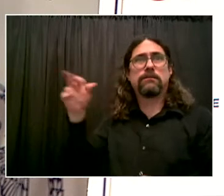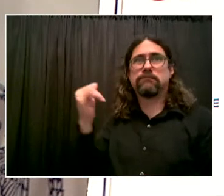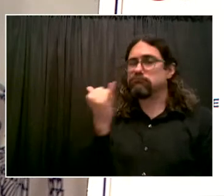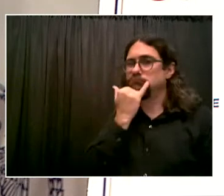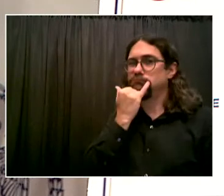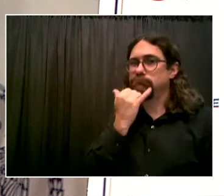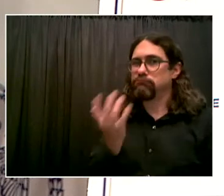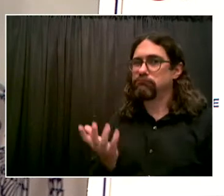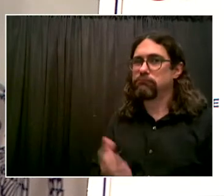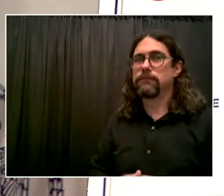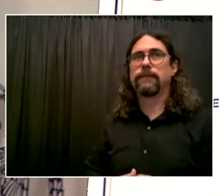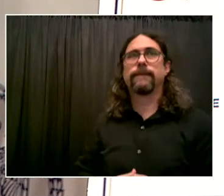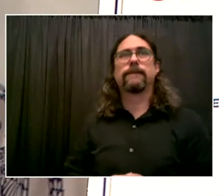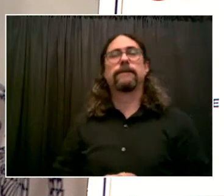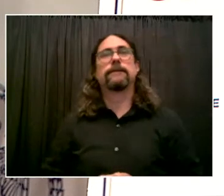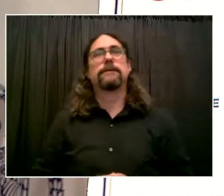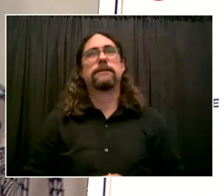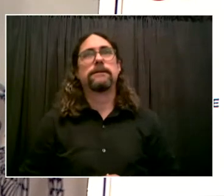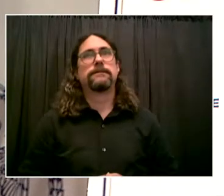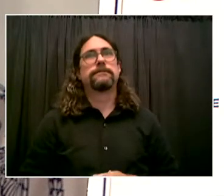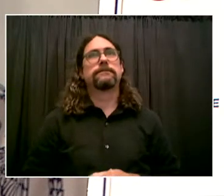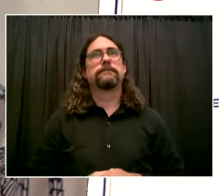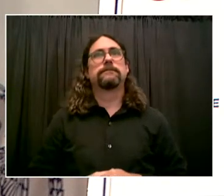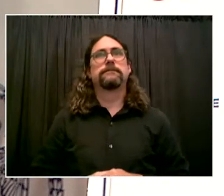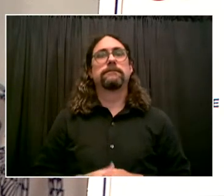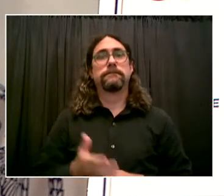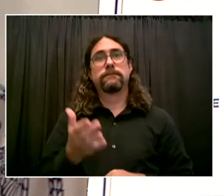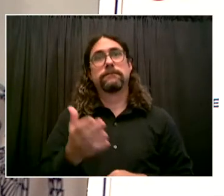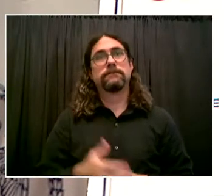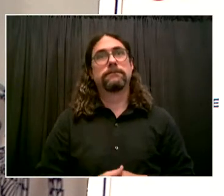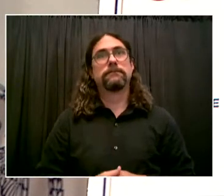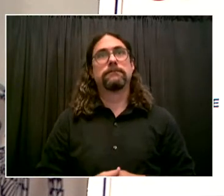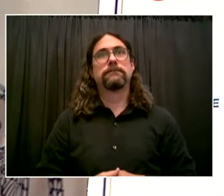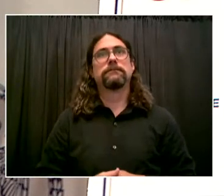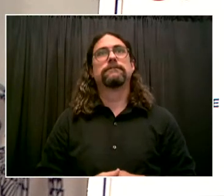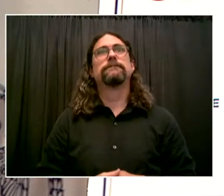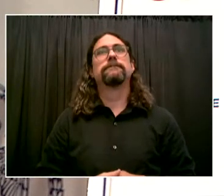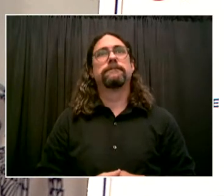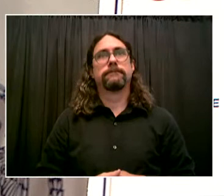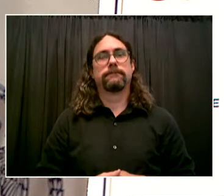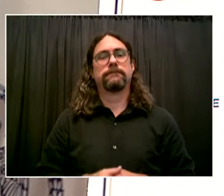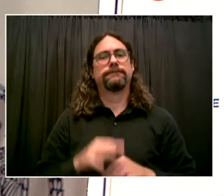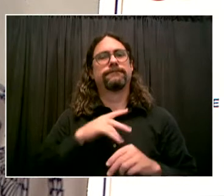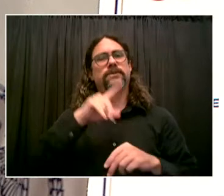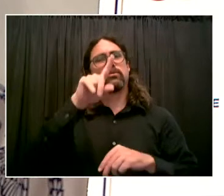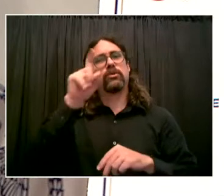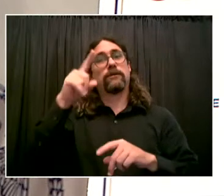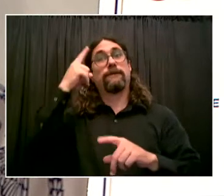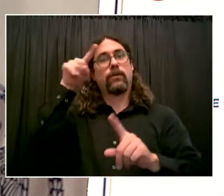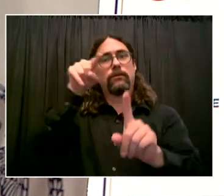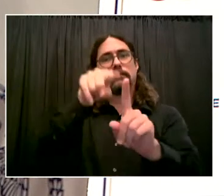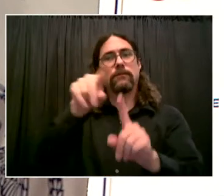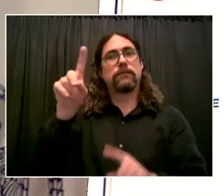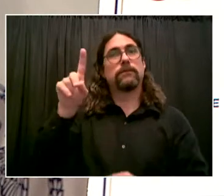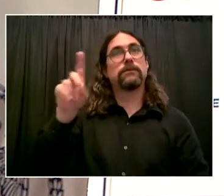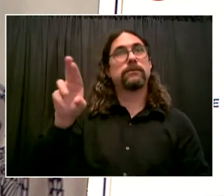SORRY TOH EAR THAT NEWS. 'S